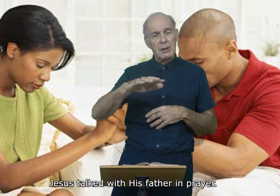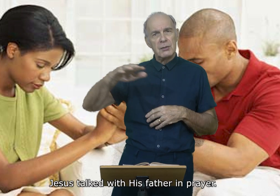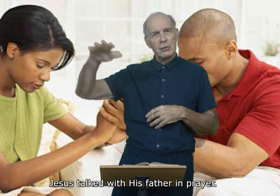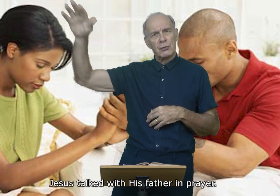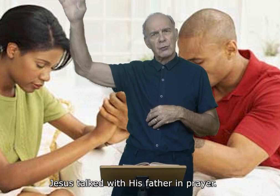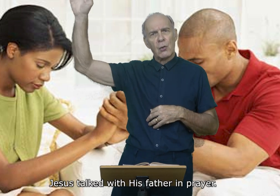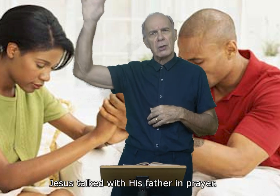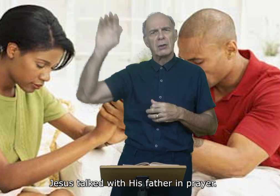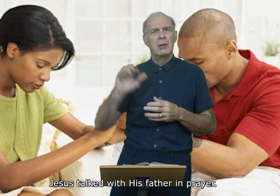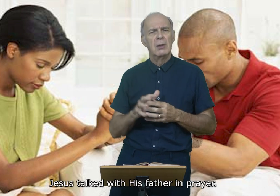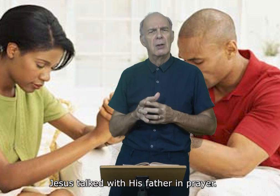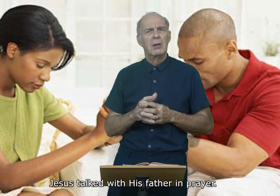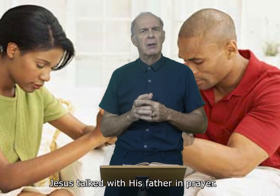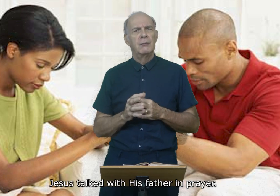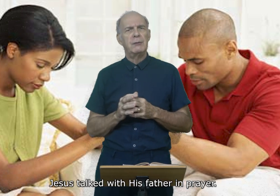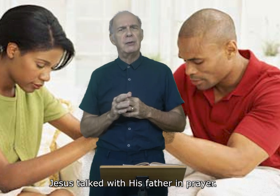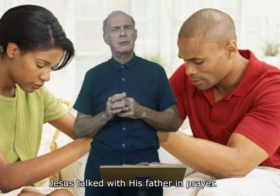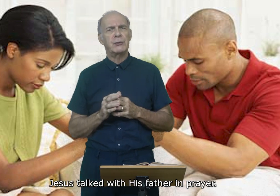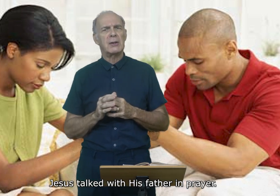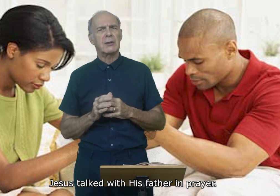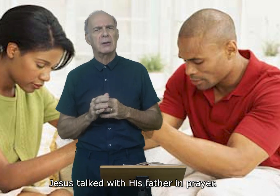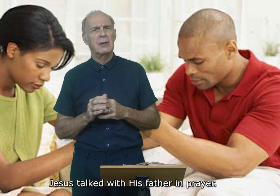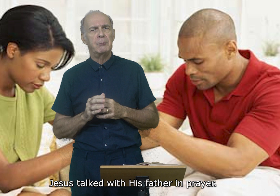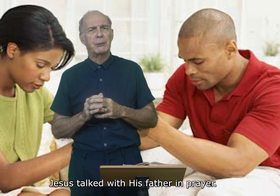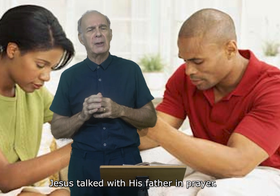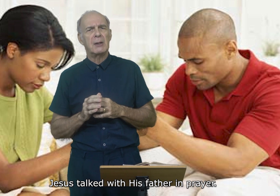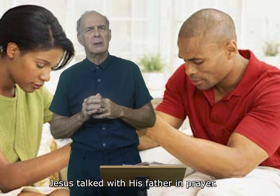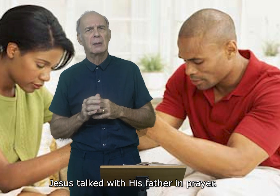Jesus talked with His father in prayer.